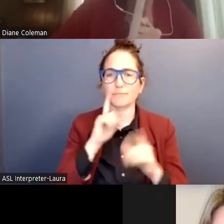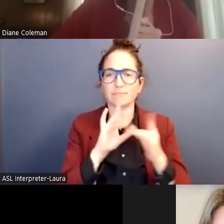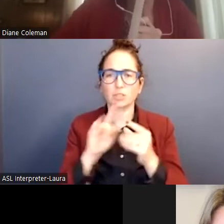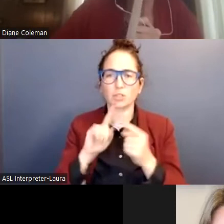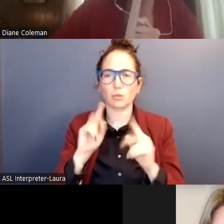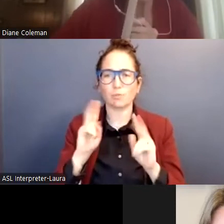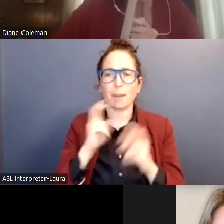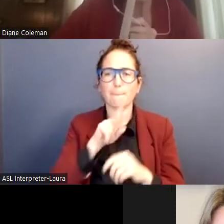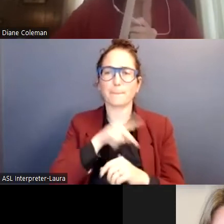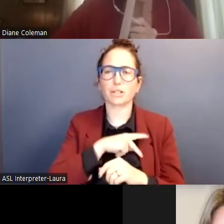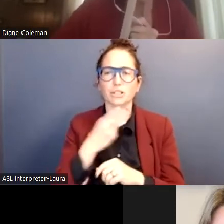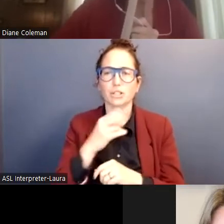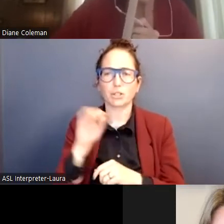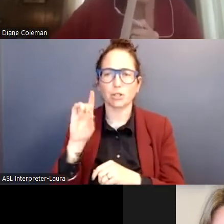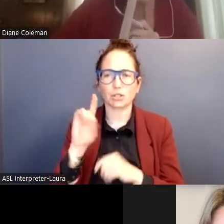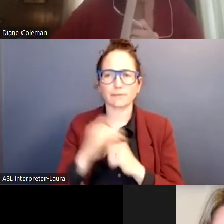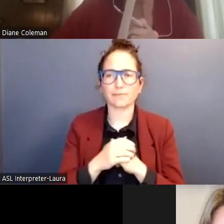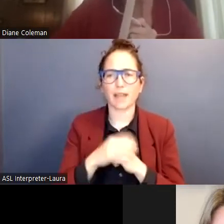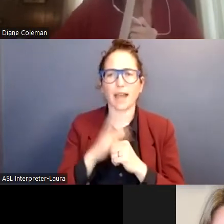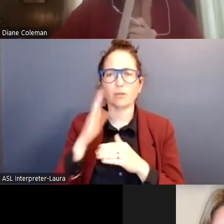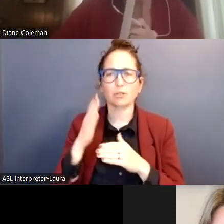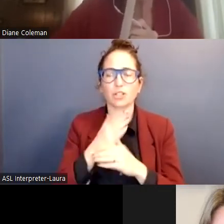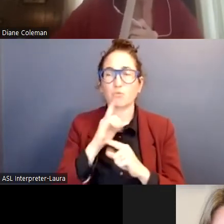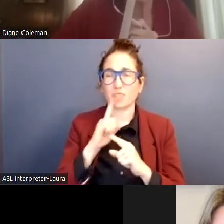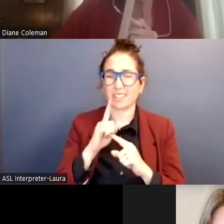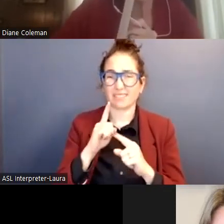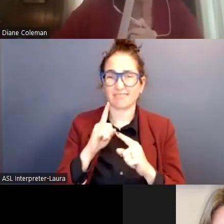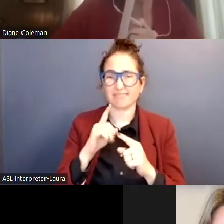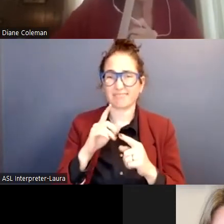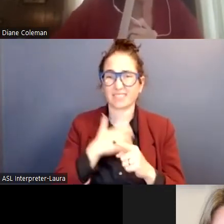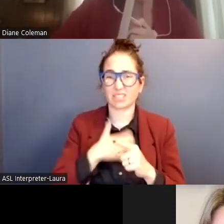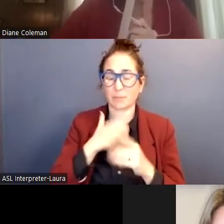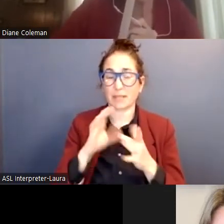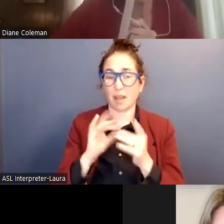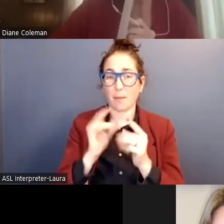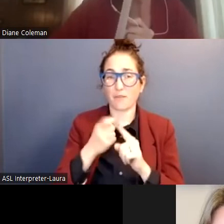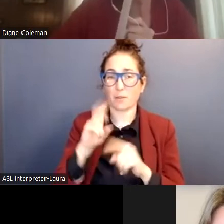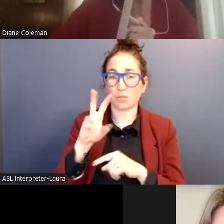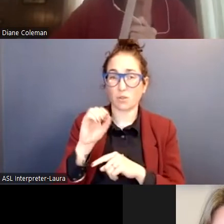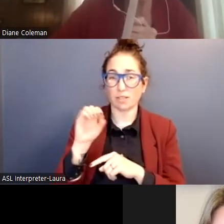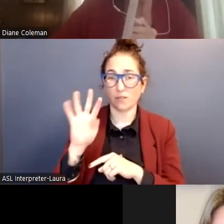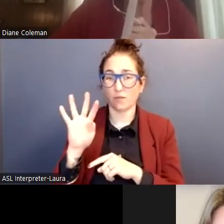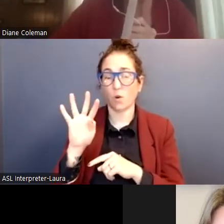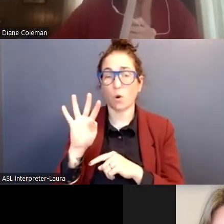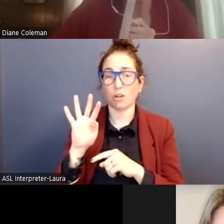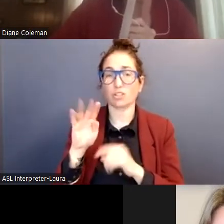me share a disturbing COD's cabinet from a 2004 journal of clinical ethics articles on